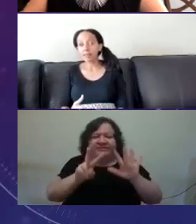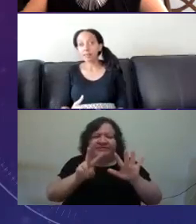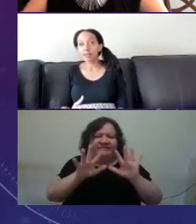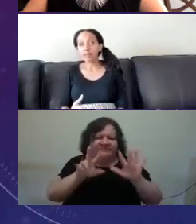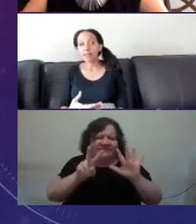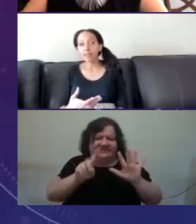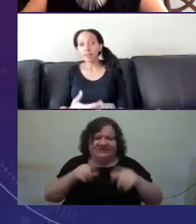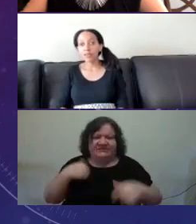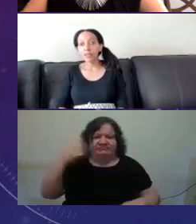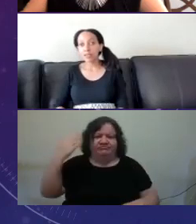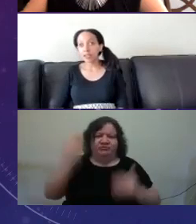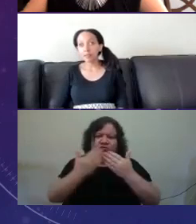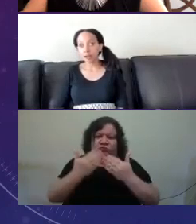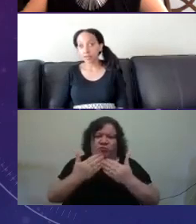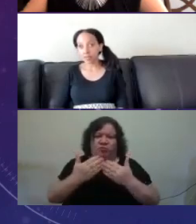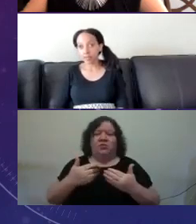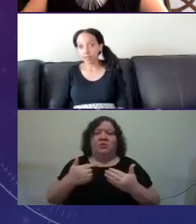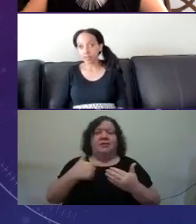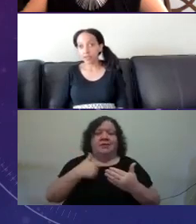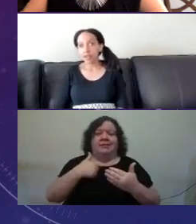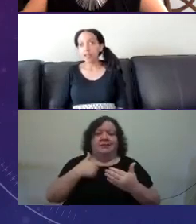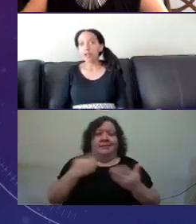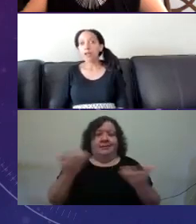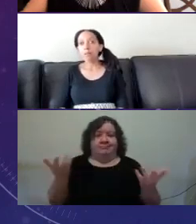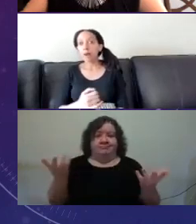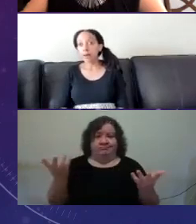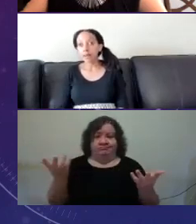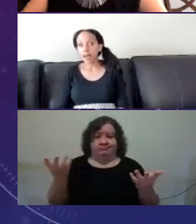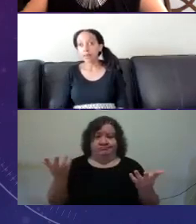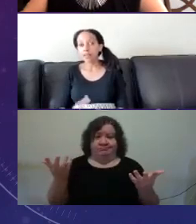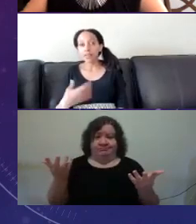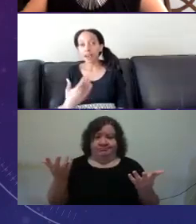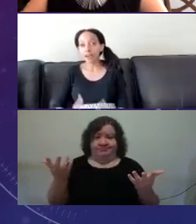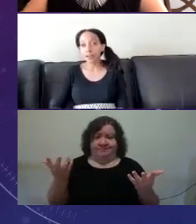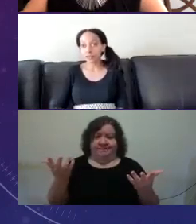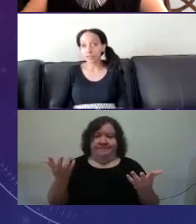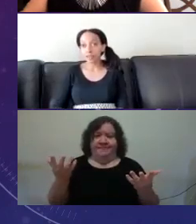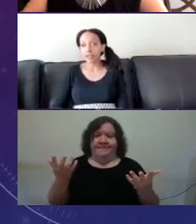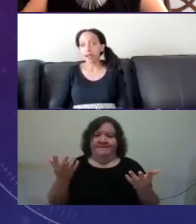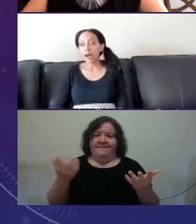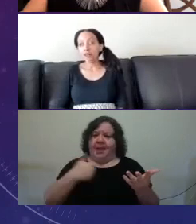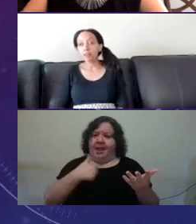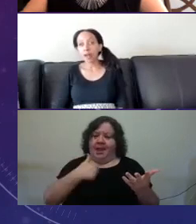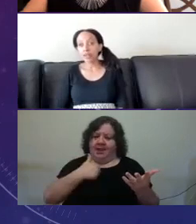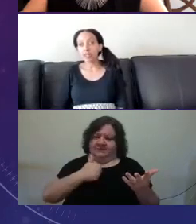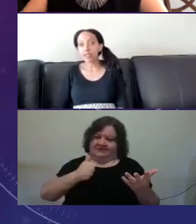good study practices part of that was self advocacy I would practice telling